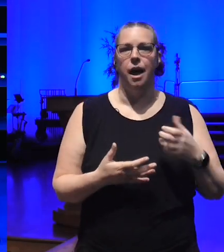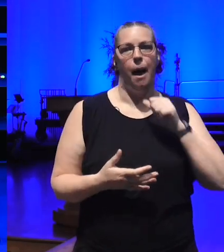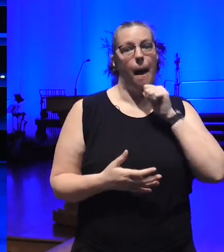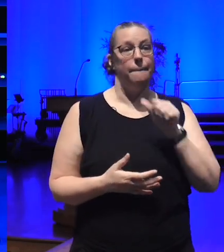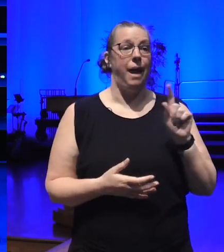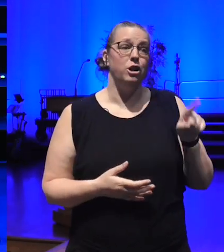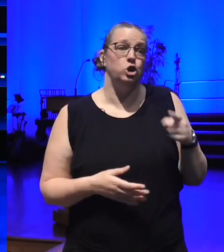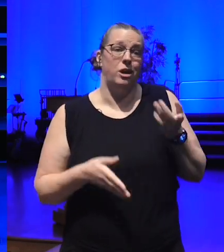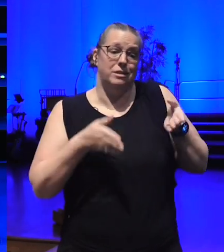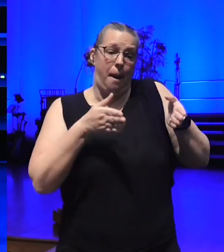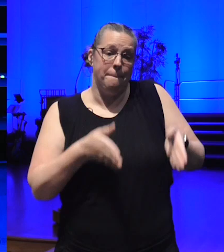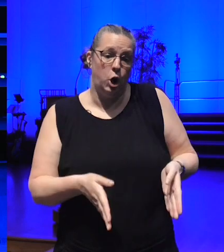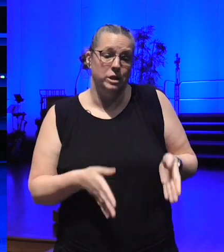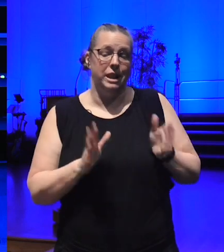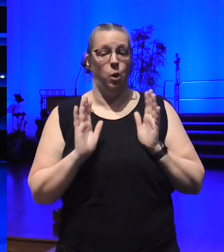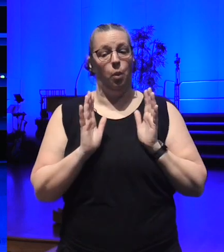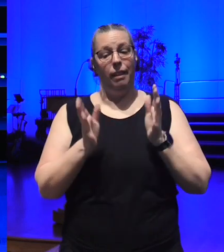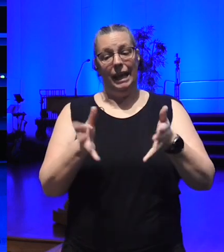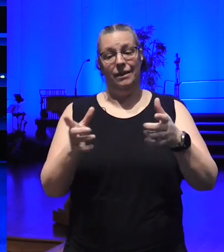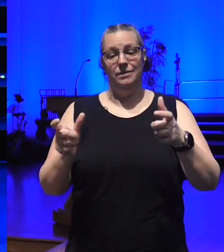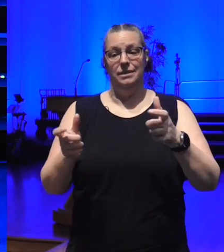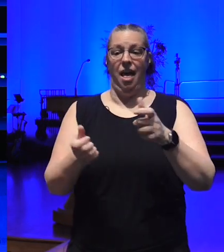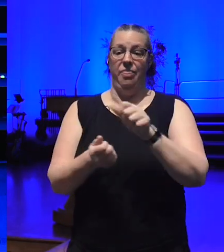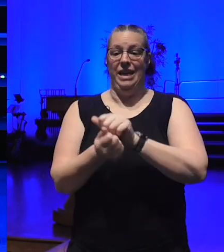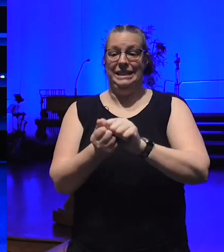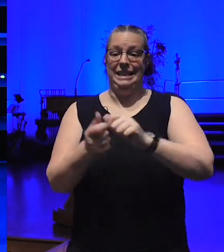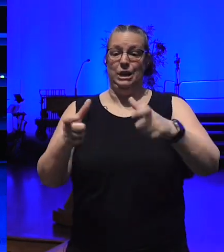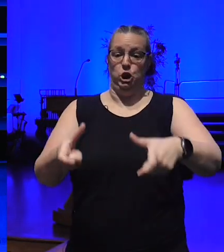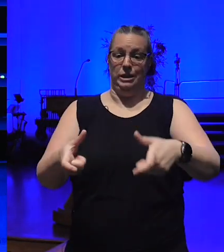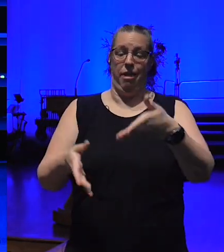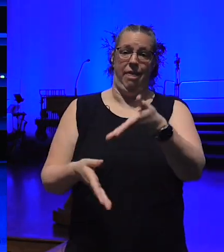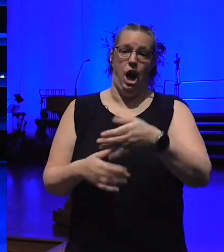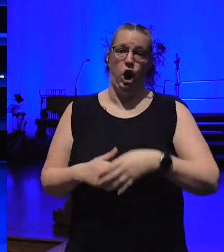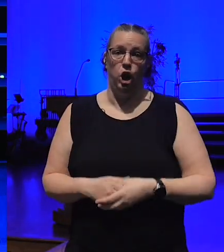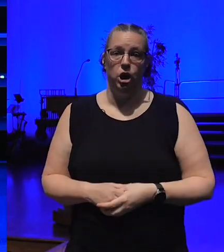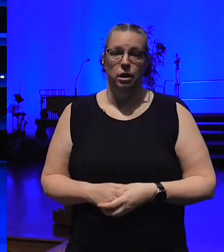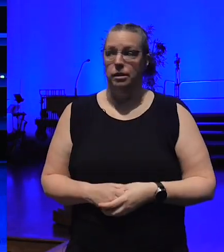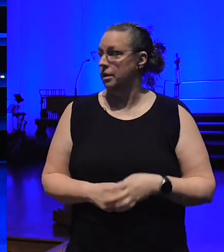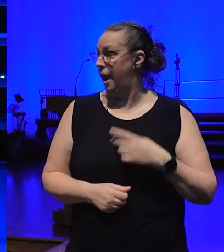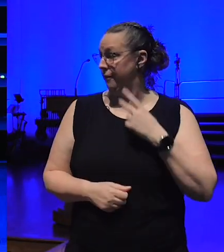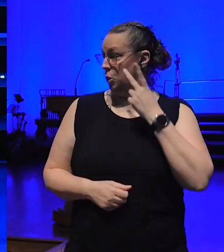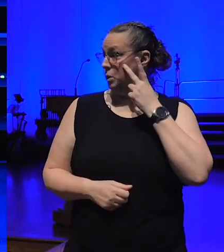the person who leaves the dishes in the sink have you seen I have very attractive